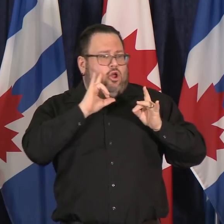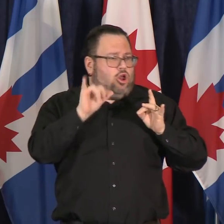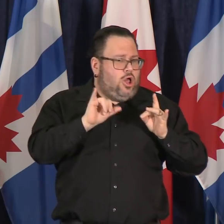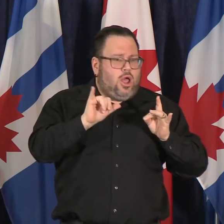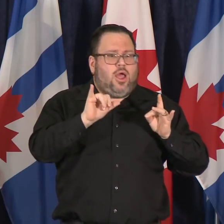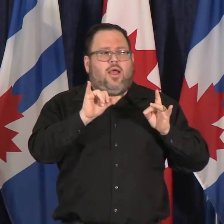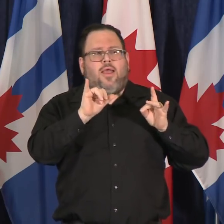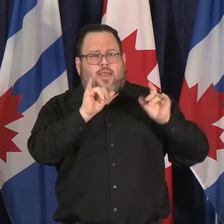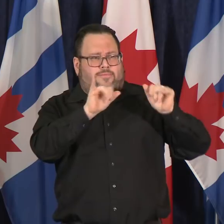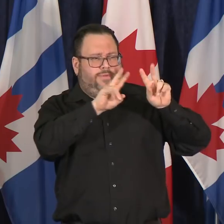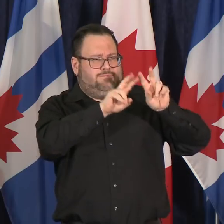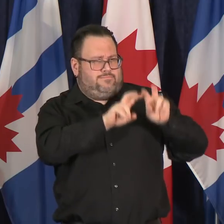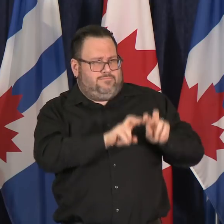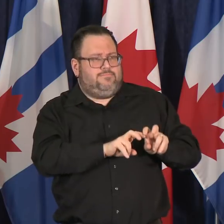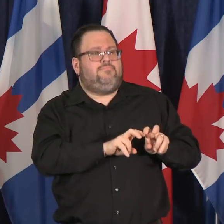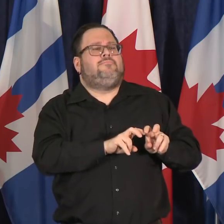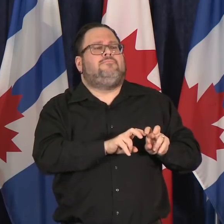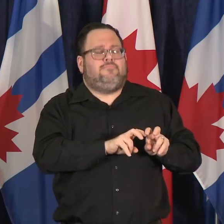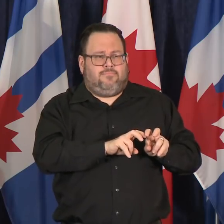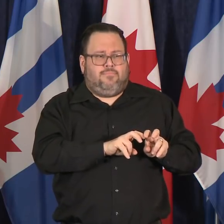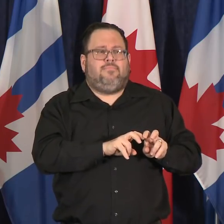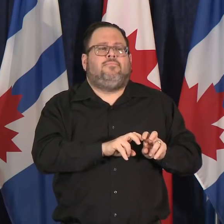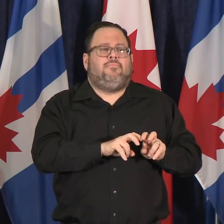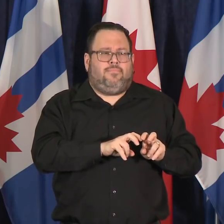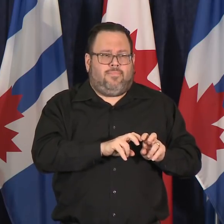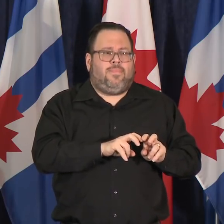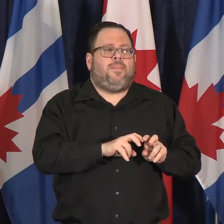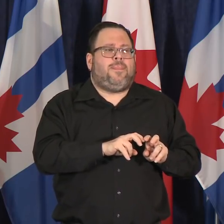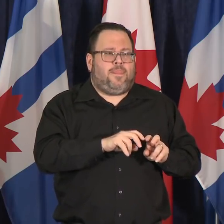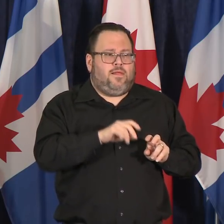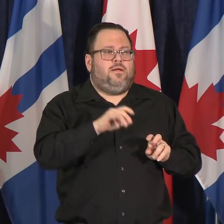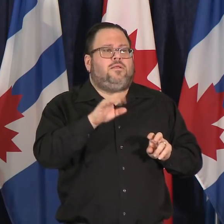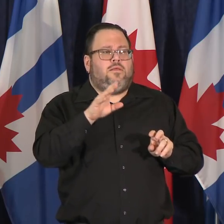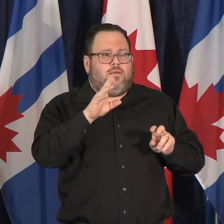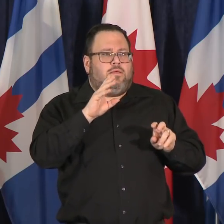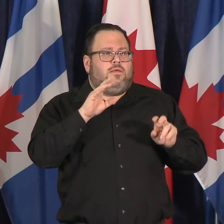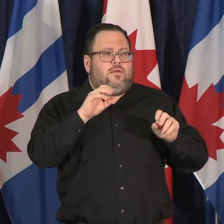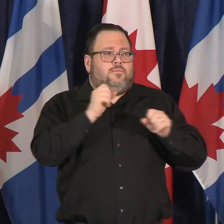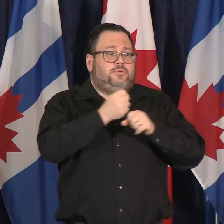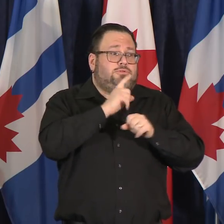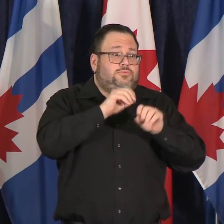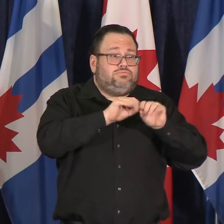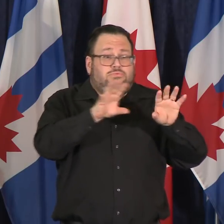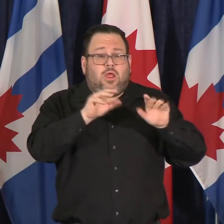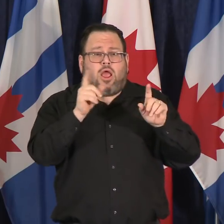determine who they might have exposed or transmitted the virus to prior to the